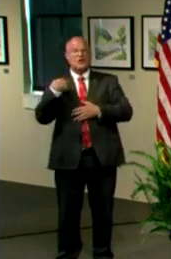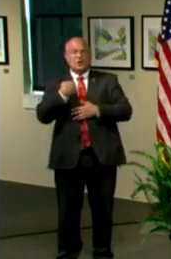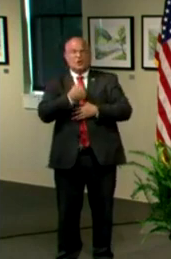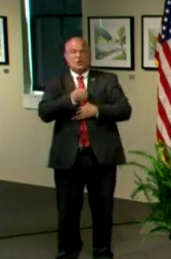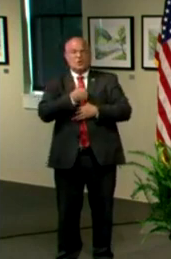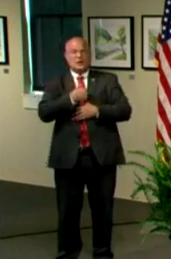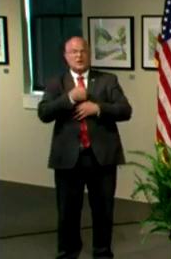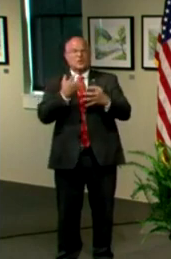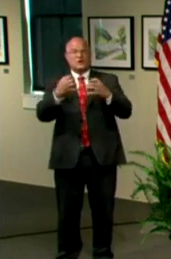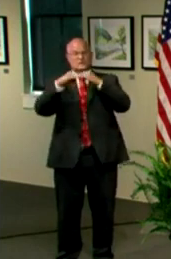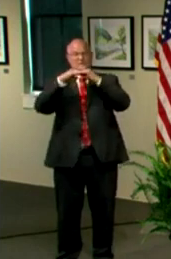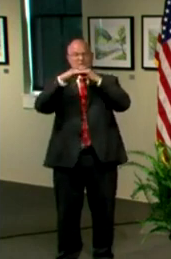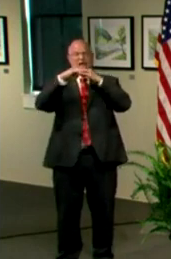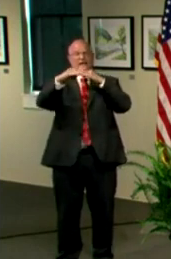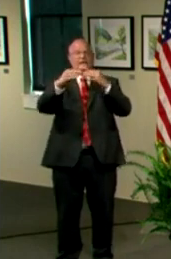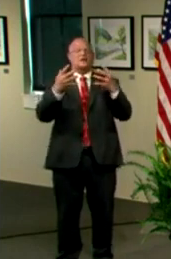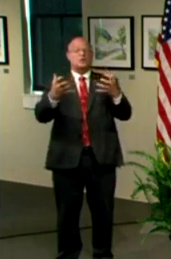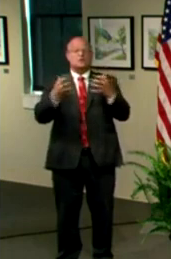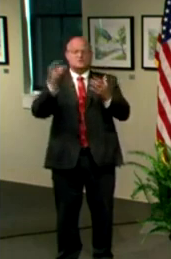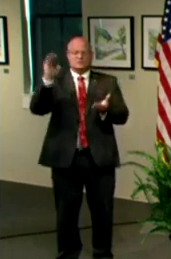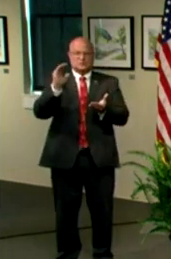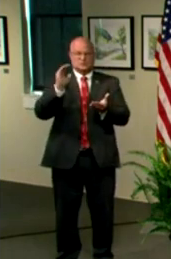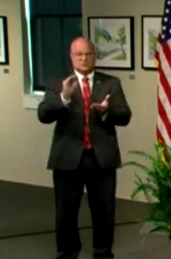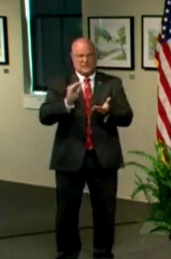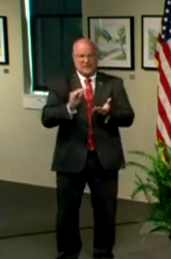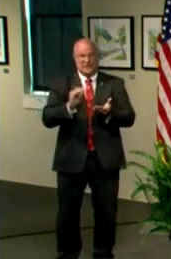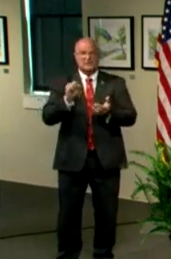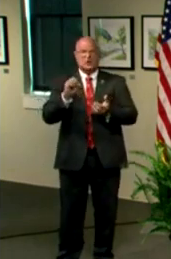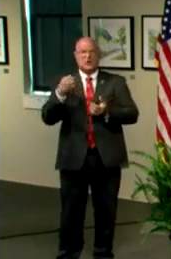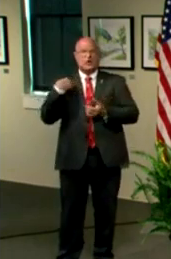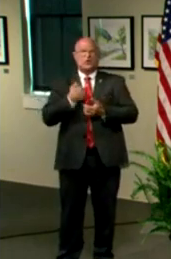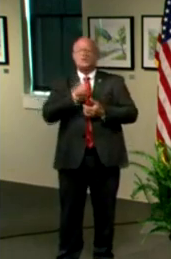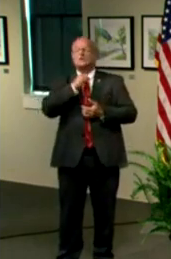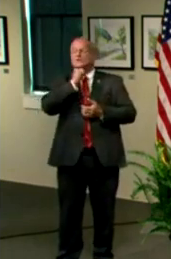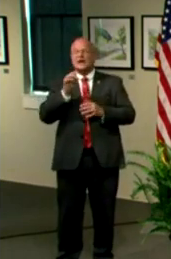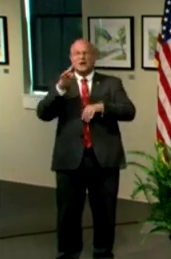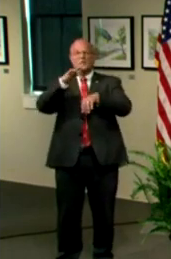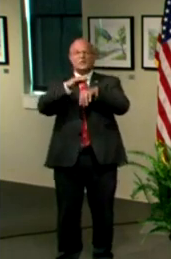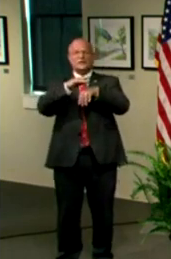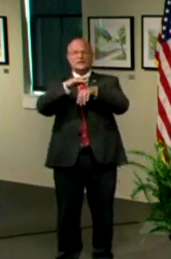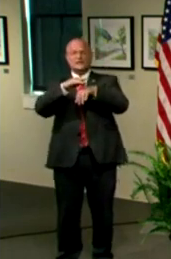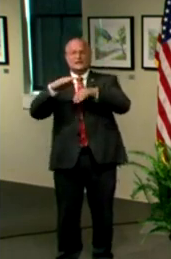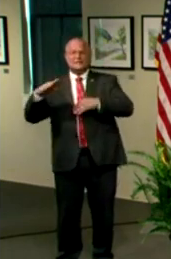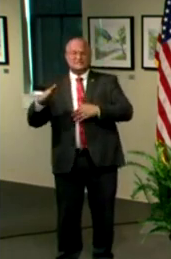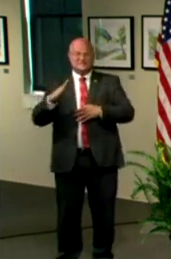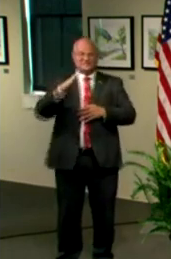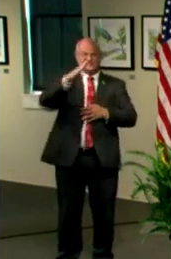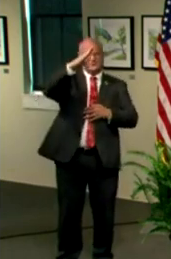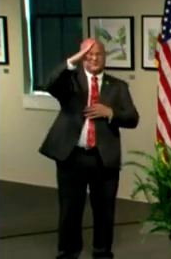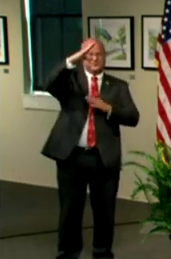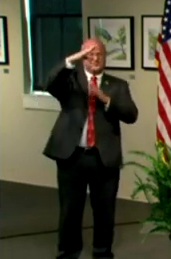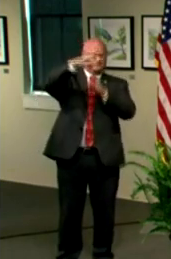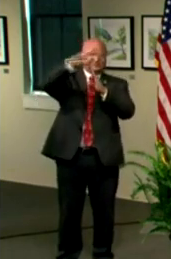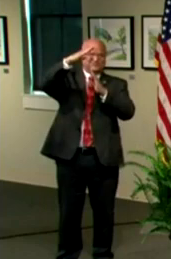RIGHT NOW IS A LITTLE BIT HIGHER THAN WHAT THE PROJECTED WE ARE GOING TO FLATTEN AT.